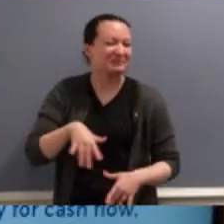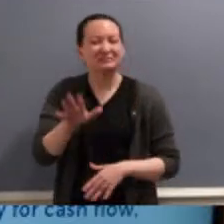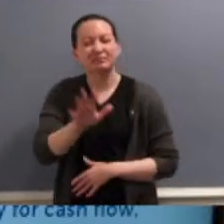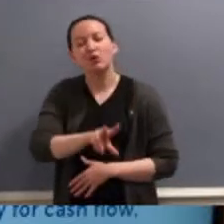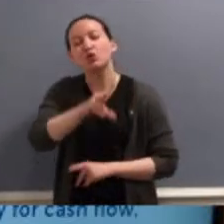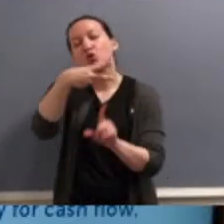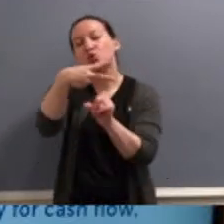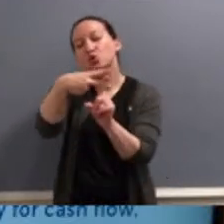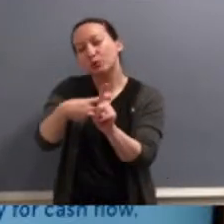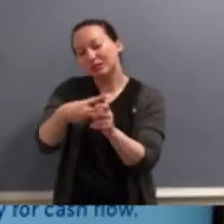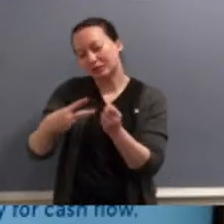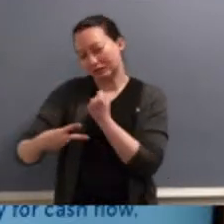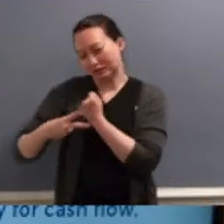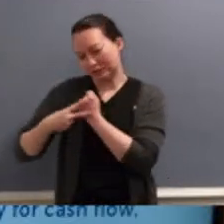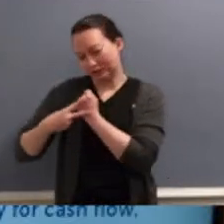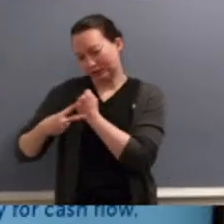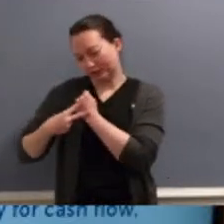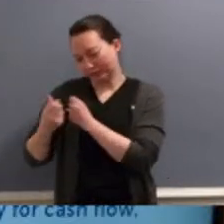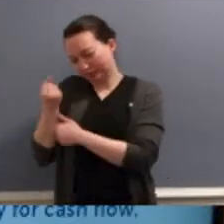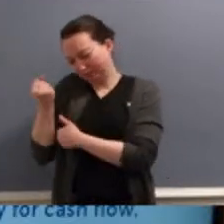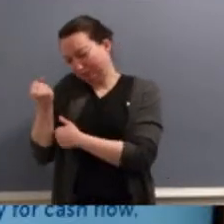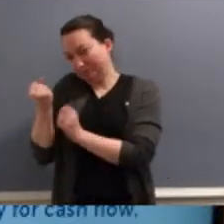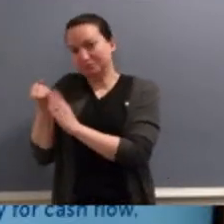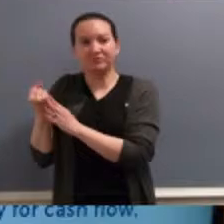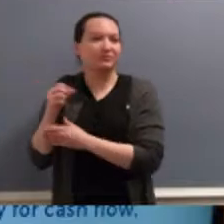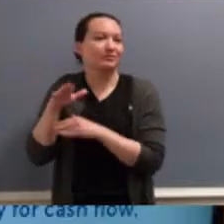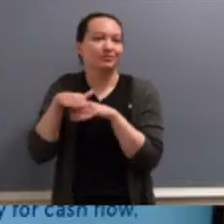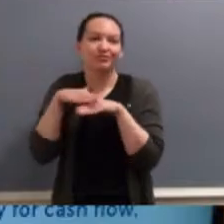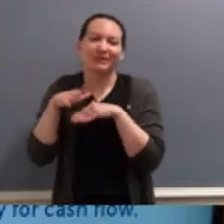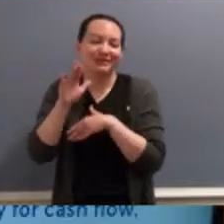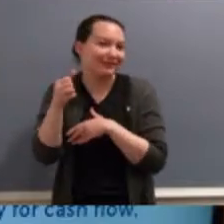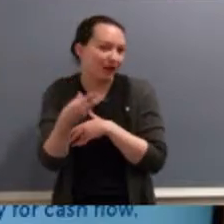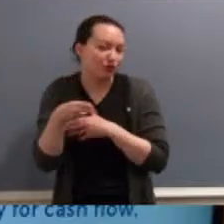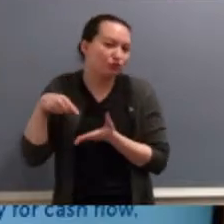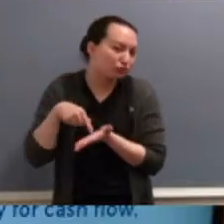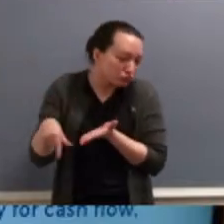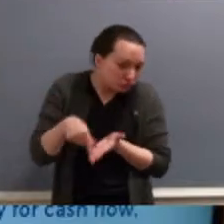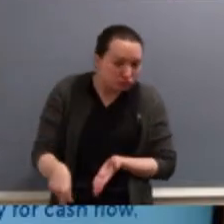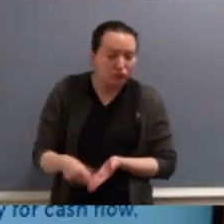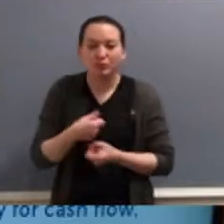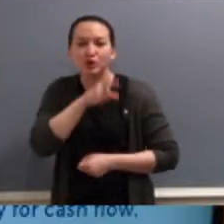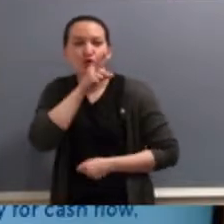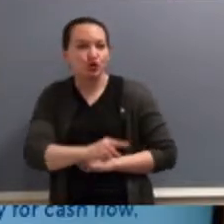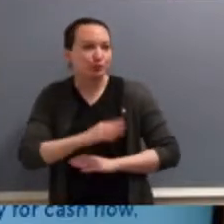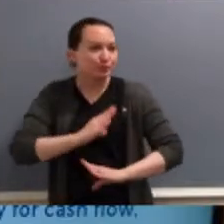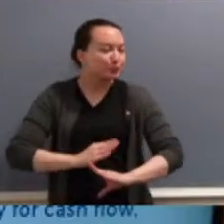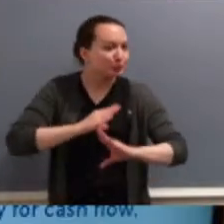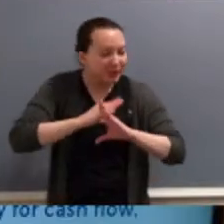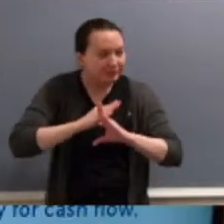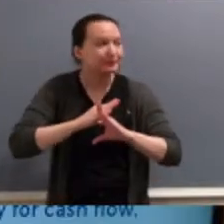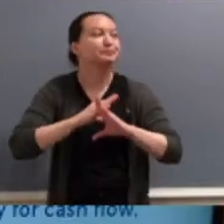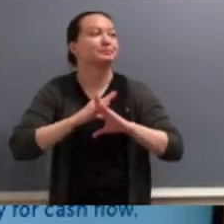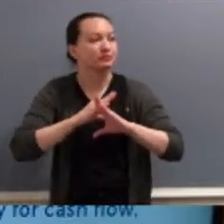months of reserve on hand for basic cash flow and to ensure against your unforeseen